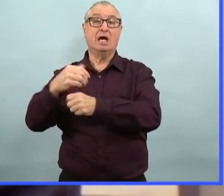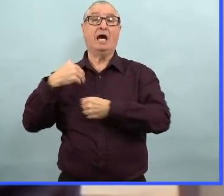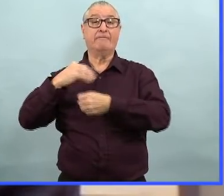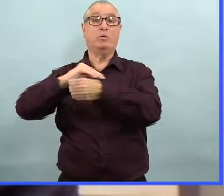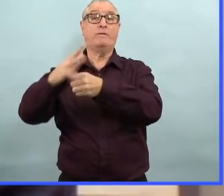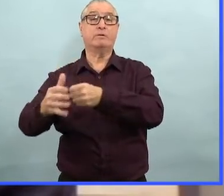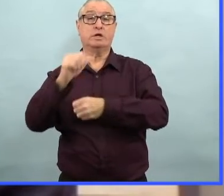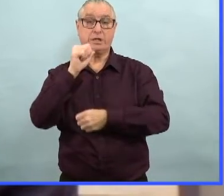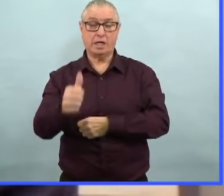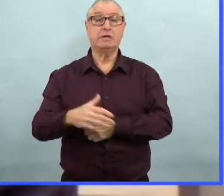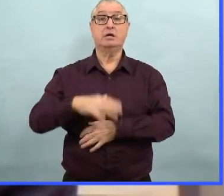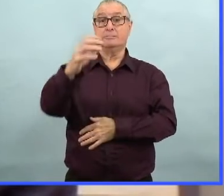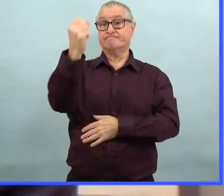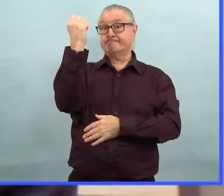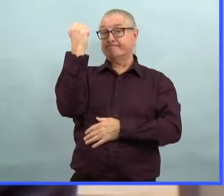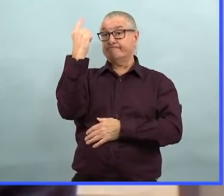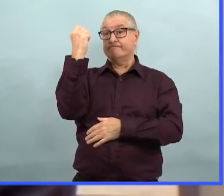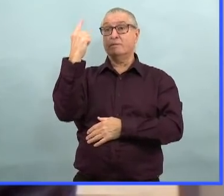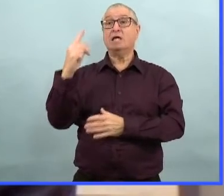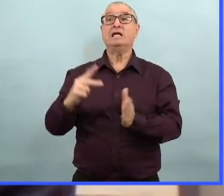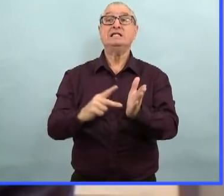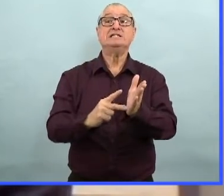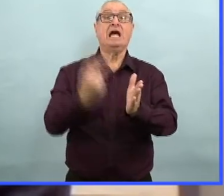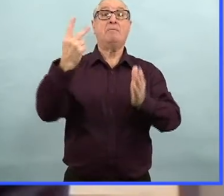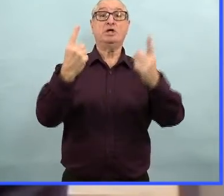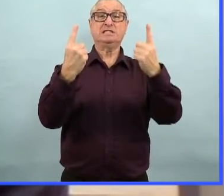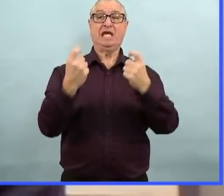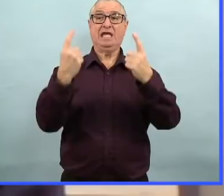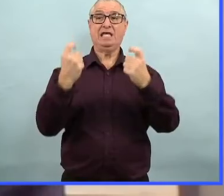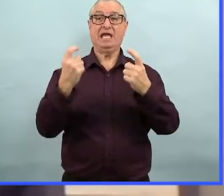because we're screening out a lot of people who would have turned tested negative on that